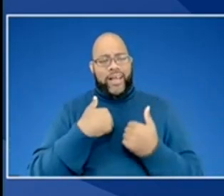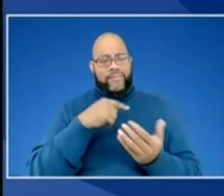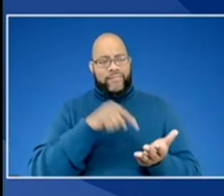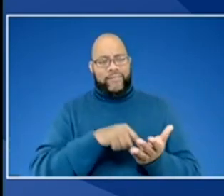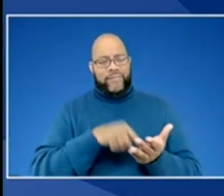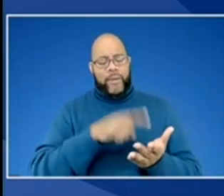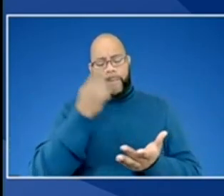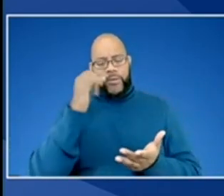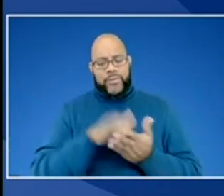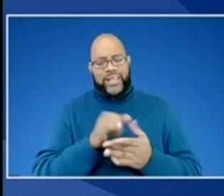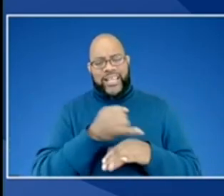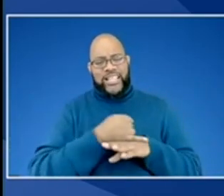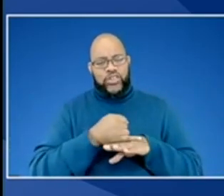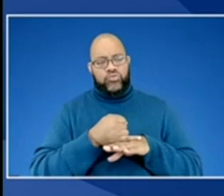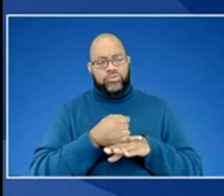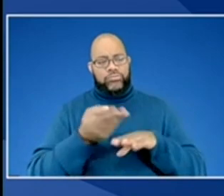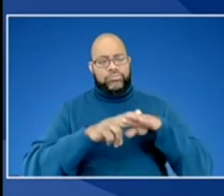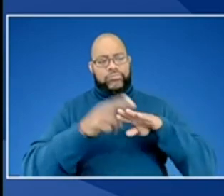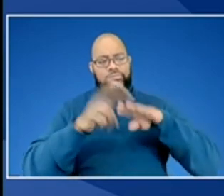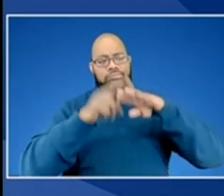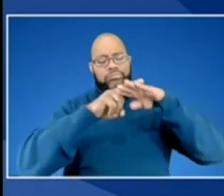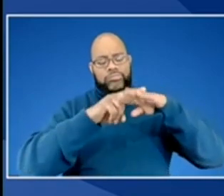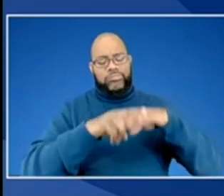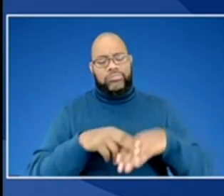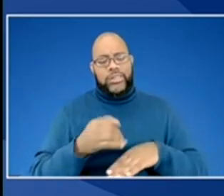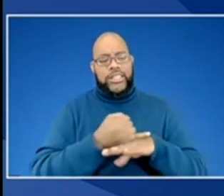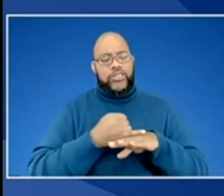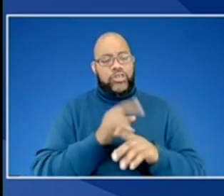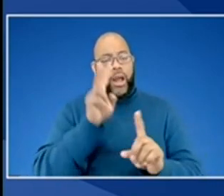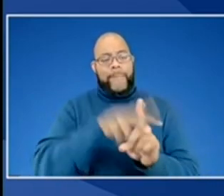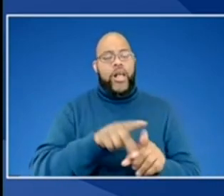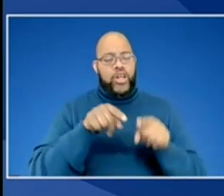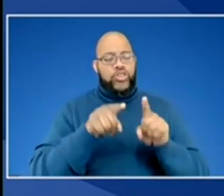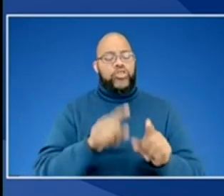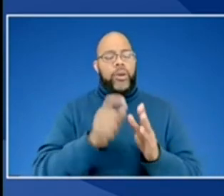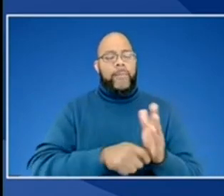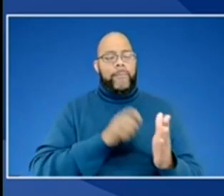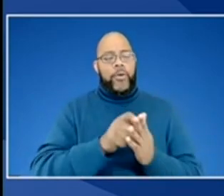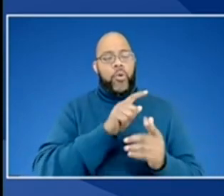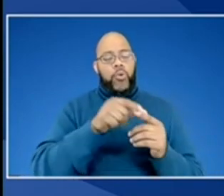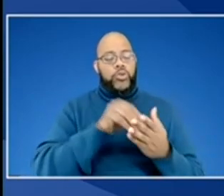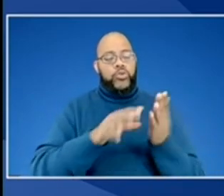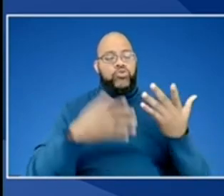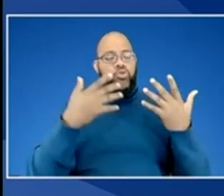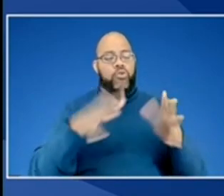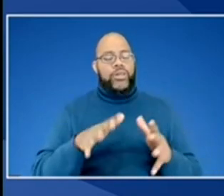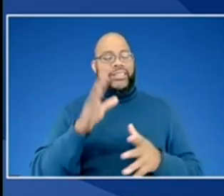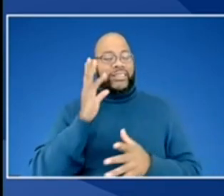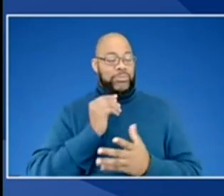interest capitalization, interest applied during periods where the student is already experiencing hardship, and this